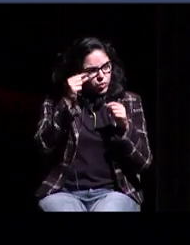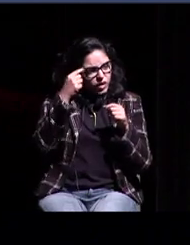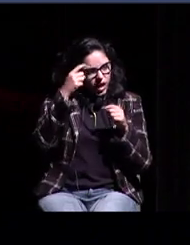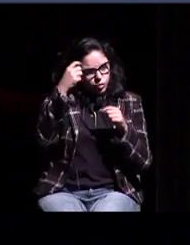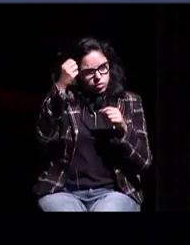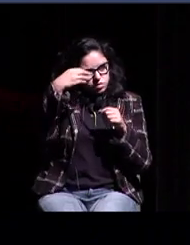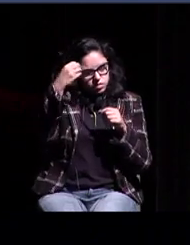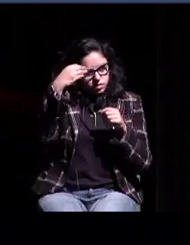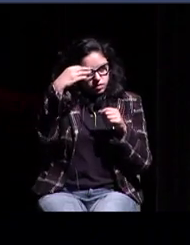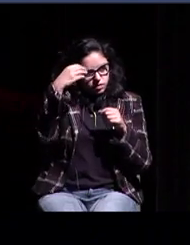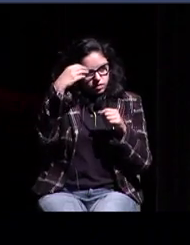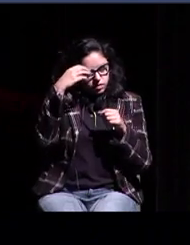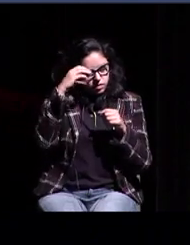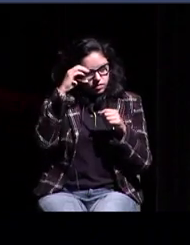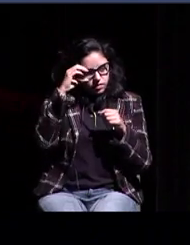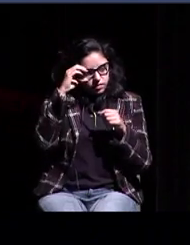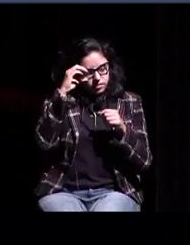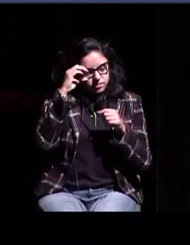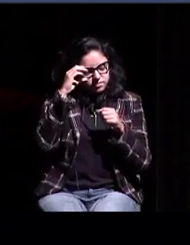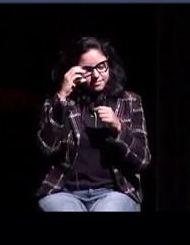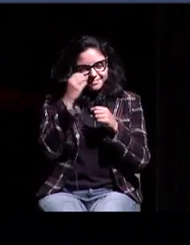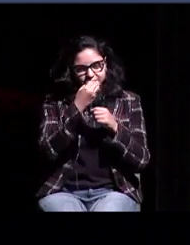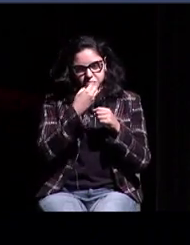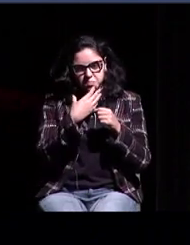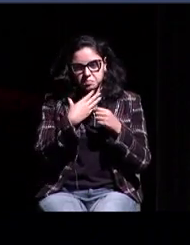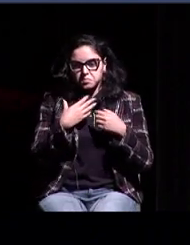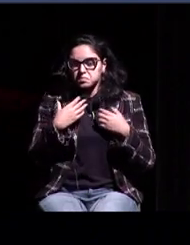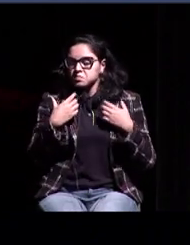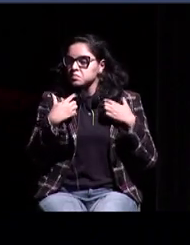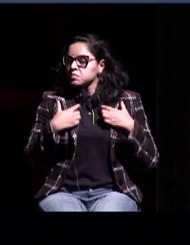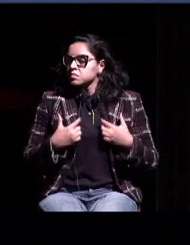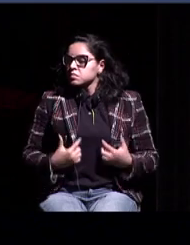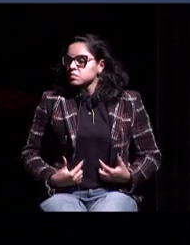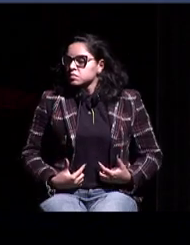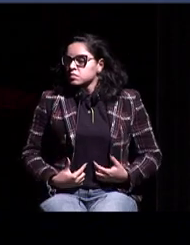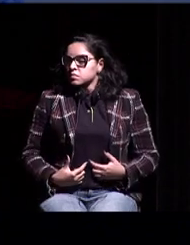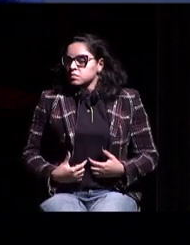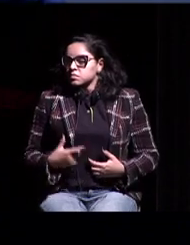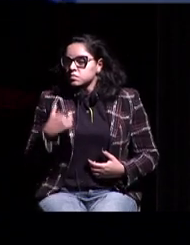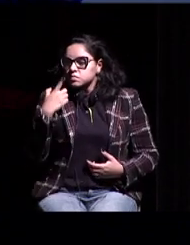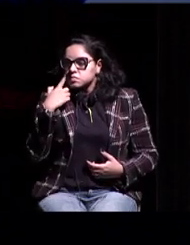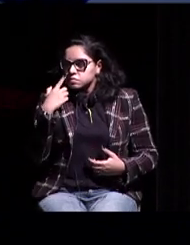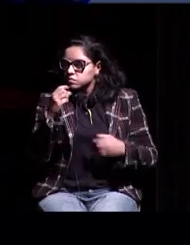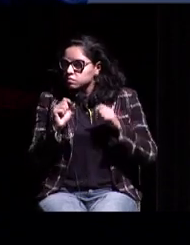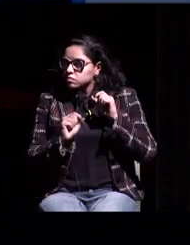that comes with a code of conduct and we know what is all about. Since the opening by Jesse